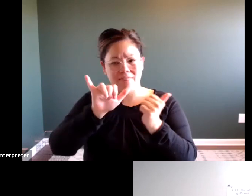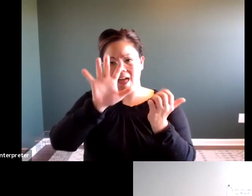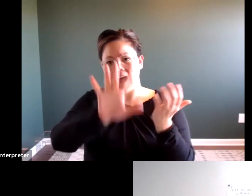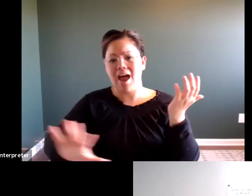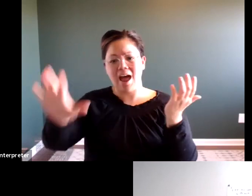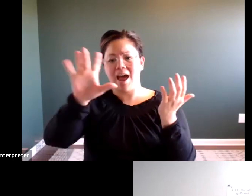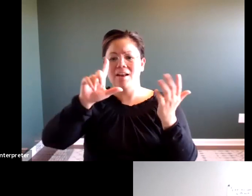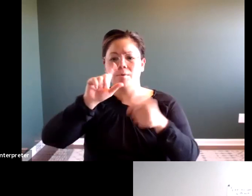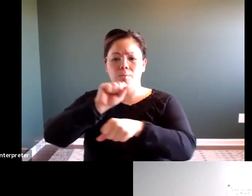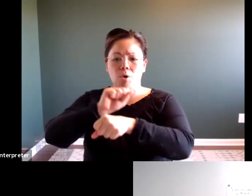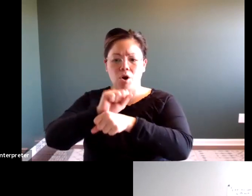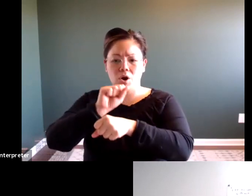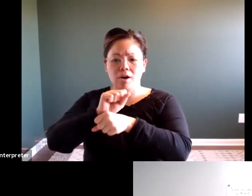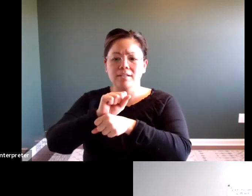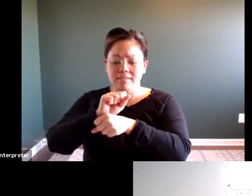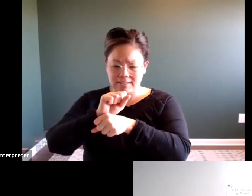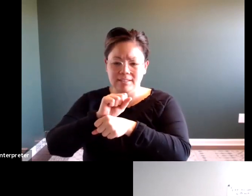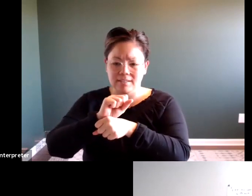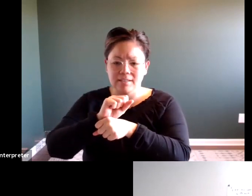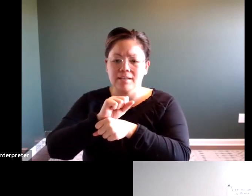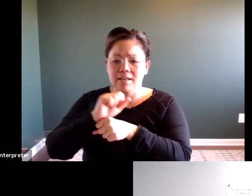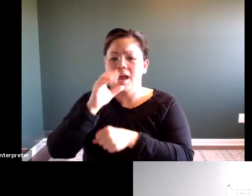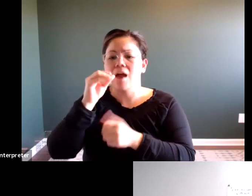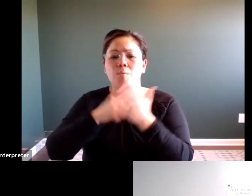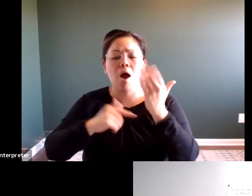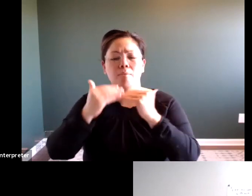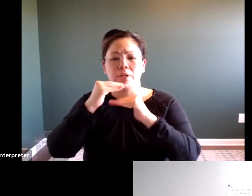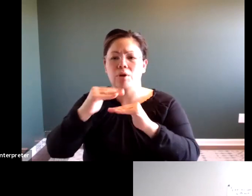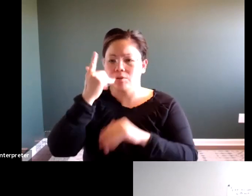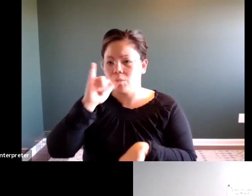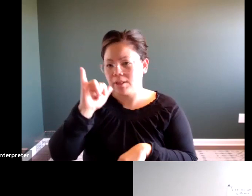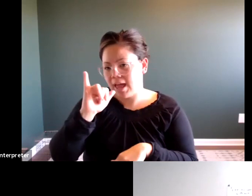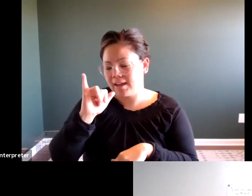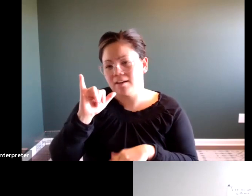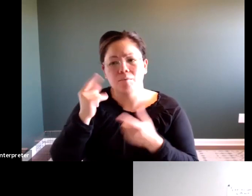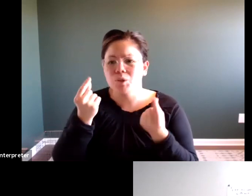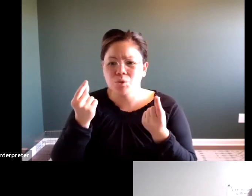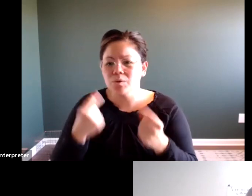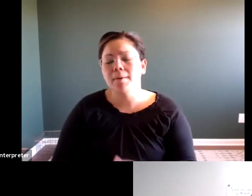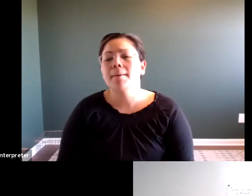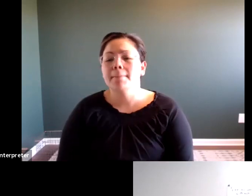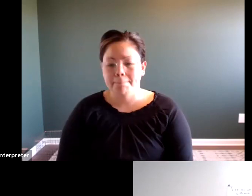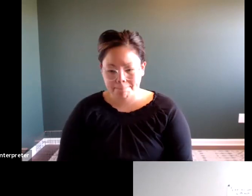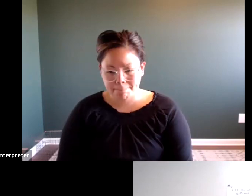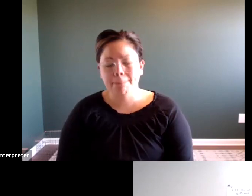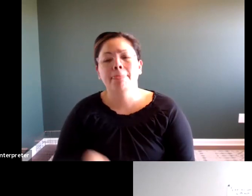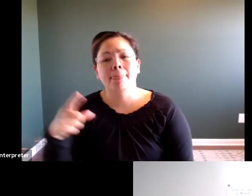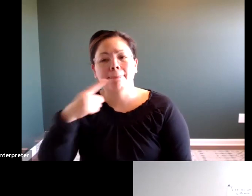and for them to find out exactly what the restrictions are in their local community, where do they go? Yep, I would refer to your local health department.